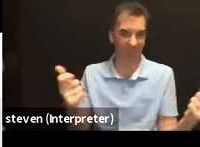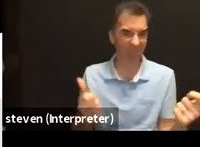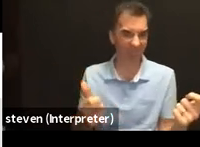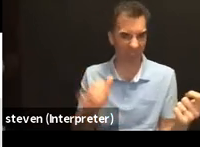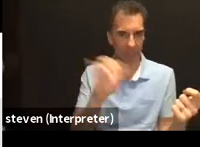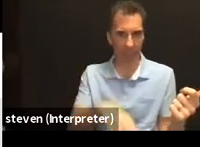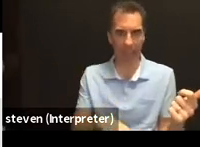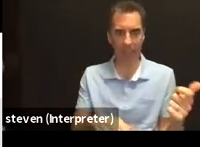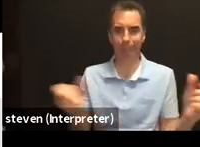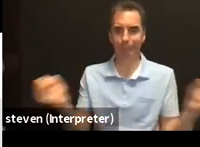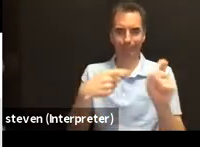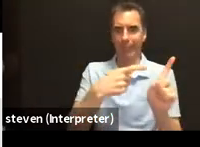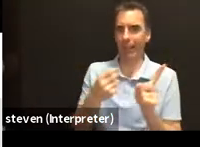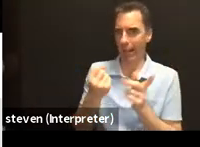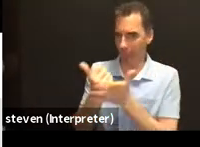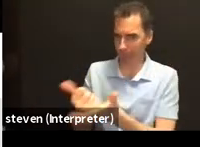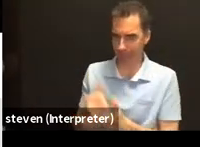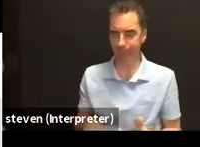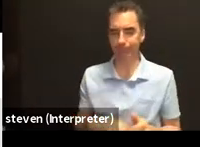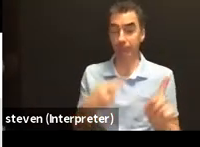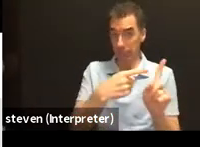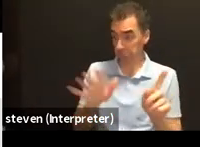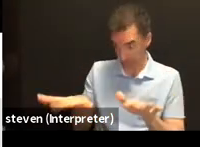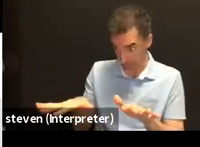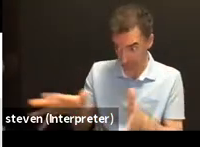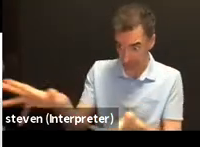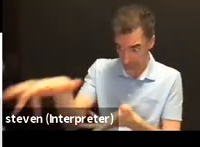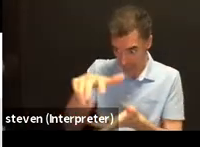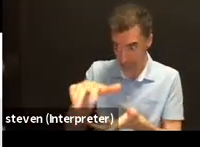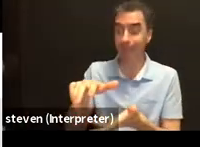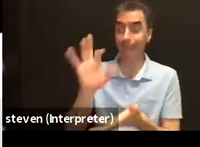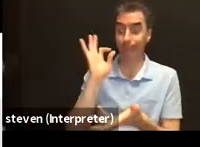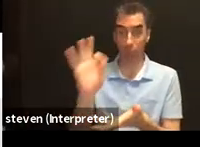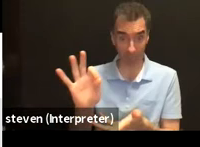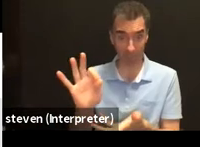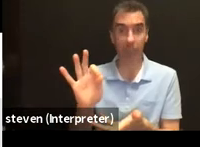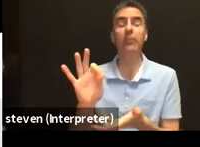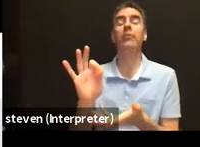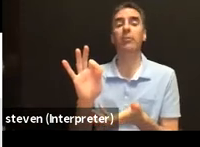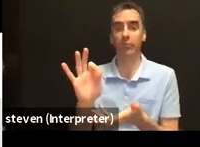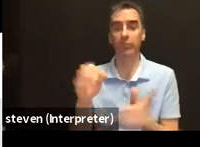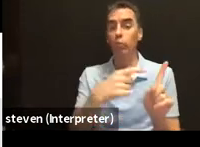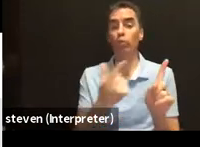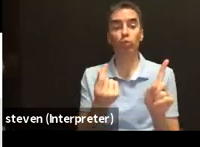maria.rodriguez: And once they the navigator has gathered all the documentation that the client is going to need. They're able to determine